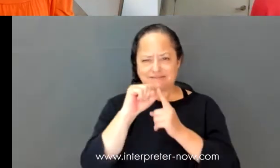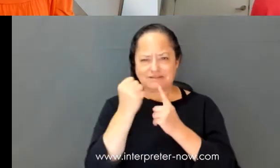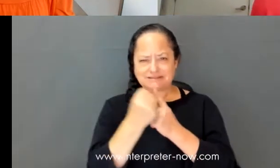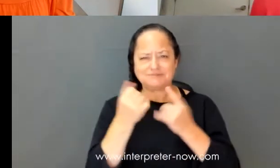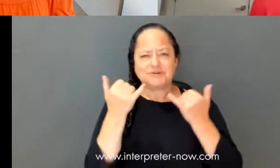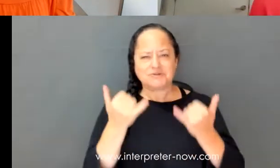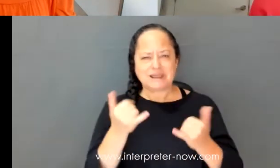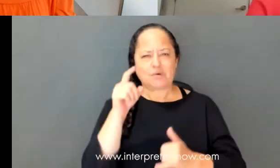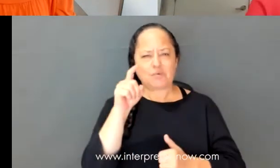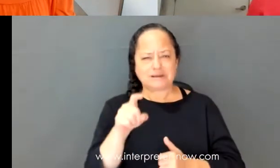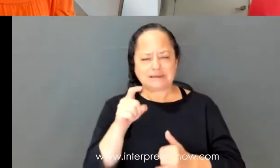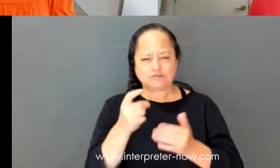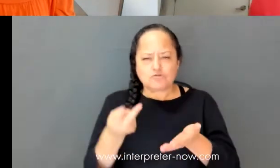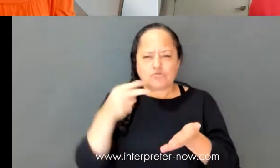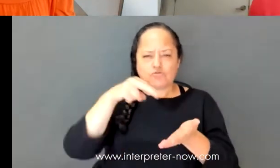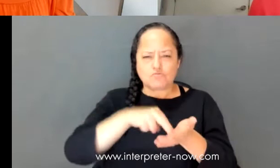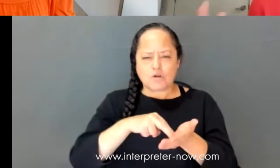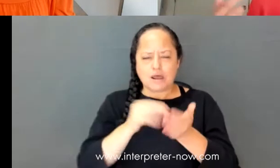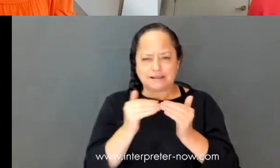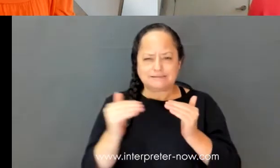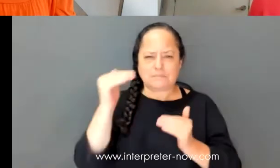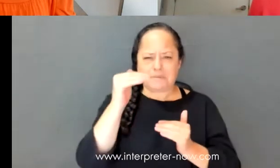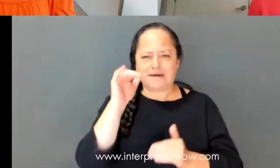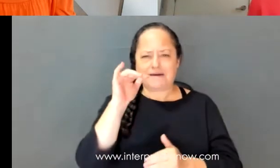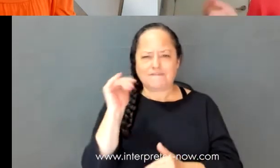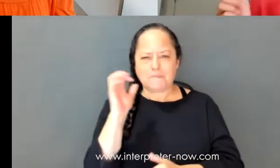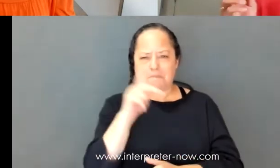to kind of rise above that back to the growth mindset and inclusion mindset.